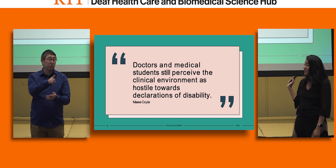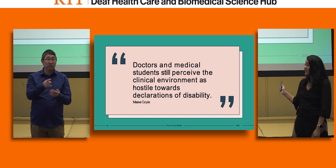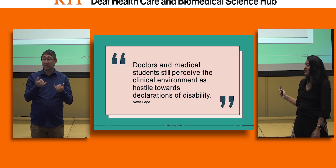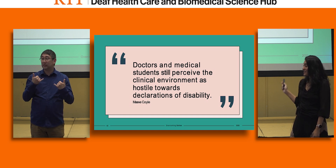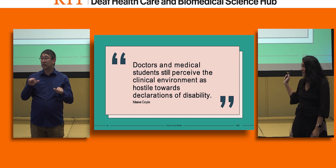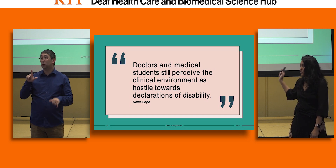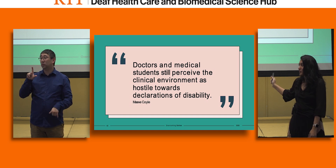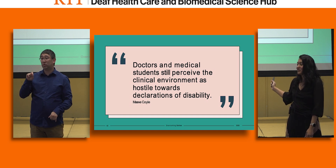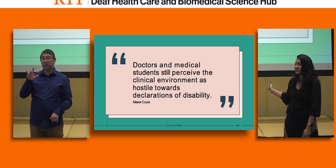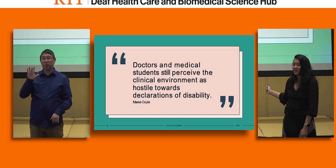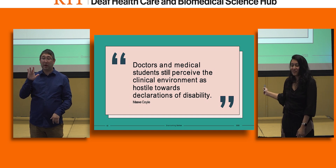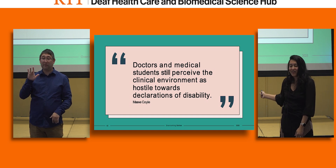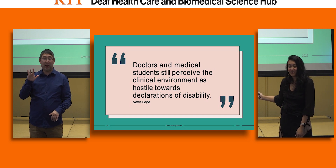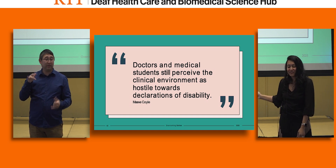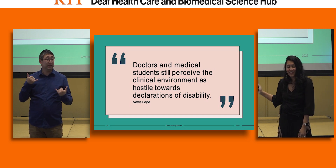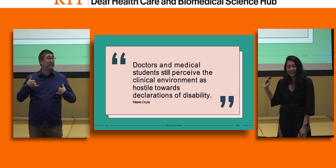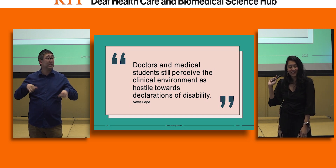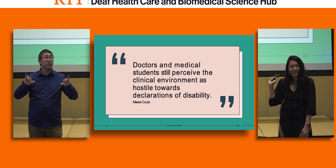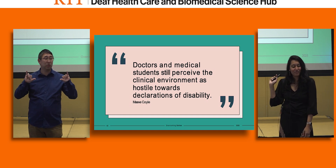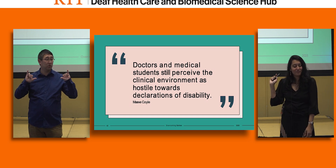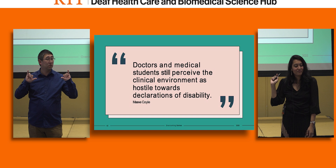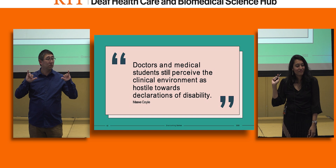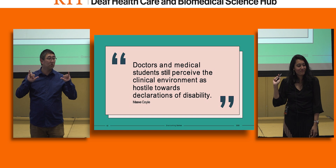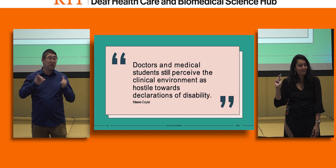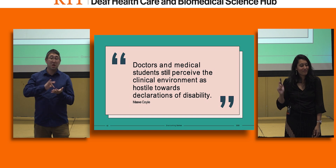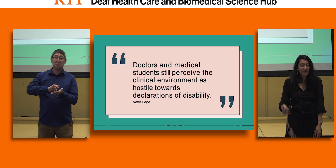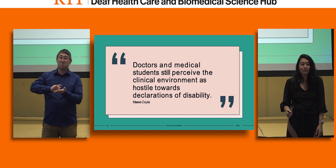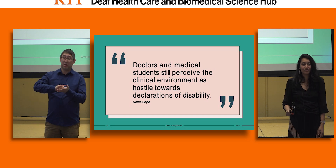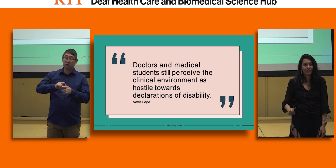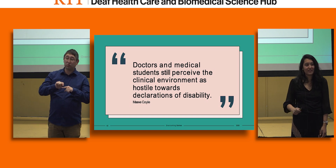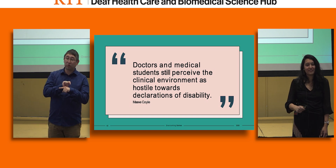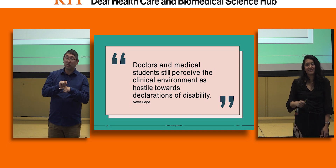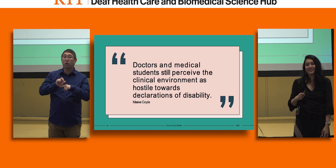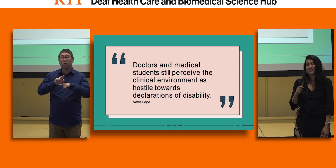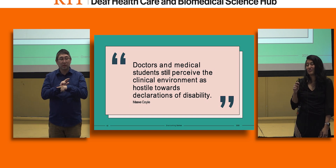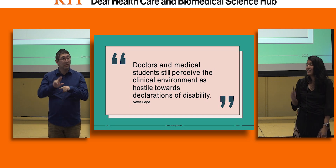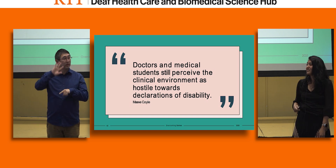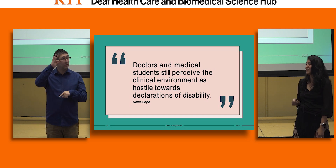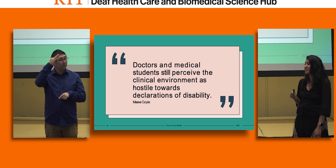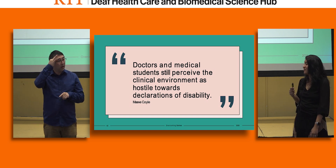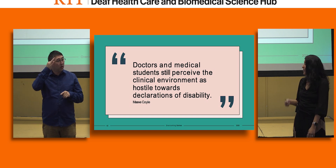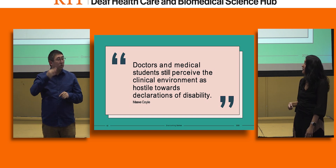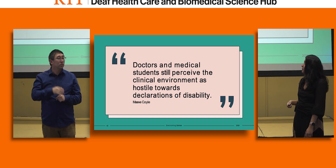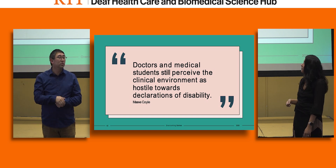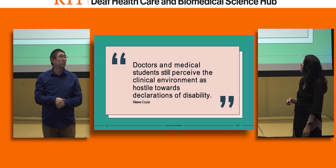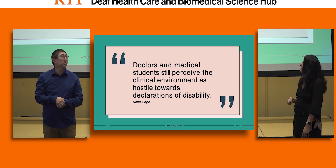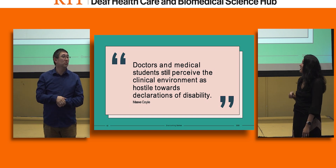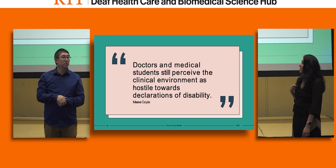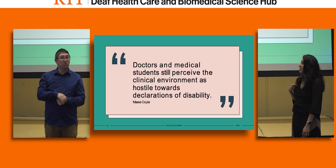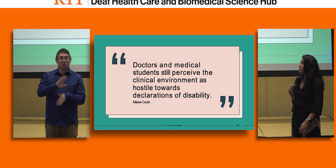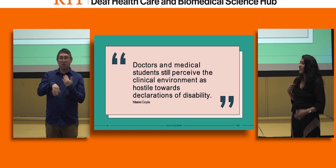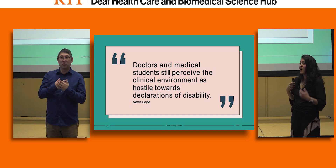Even in 2025, medical trainees, residents, fellows